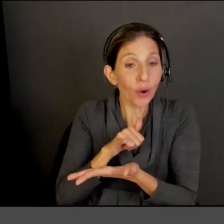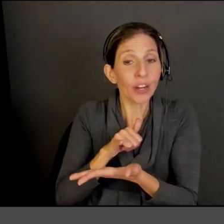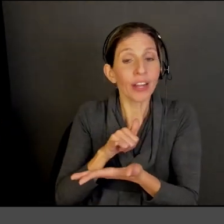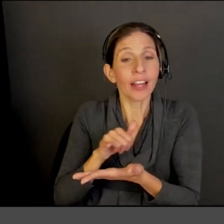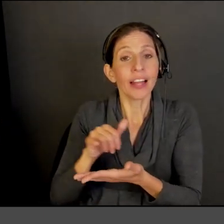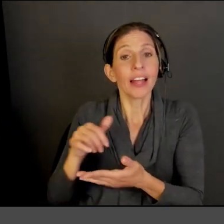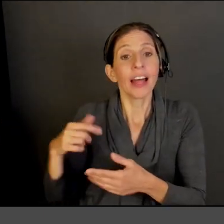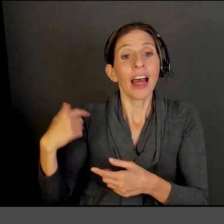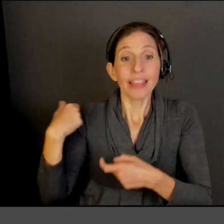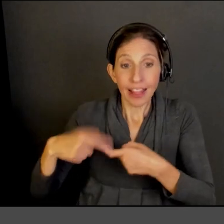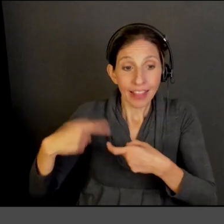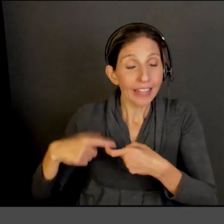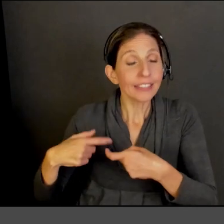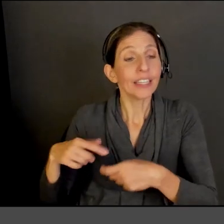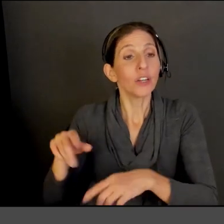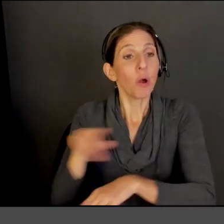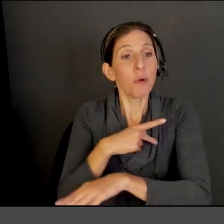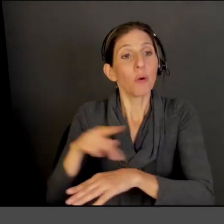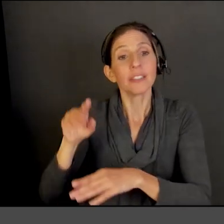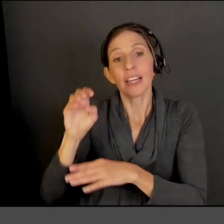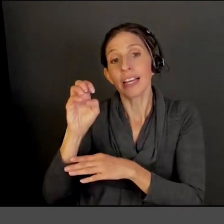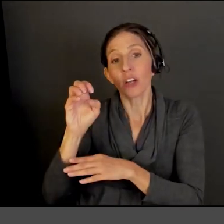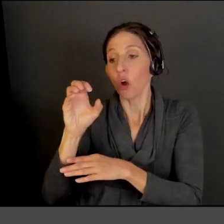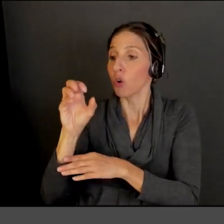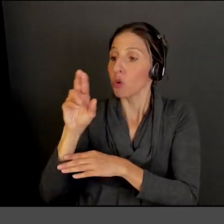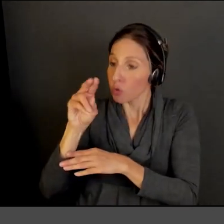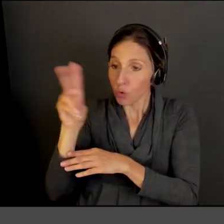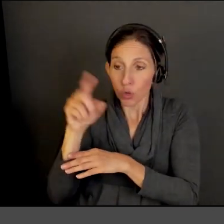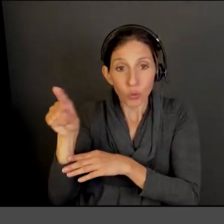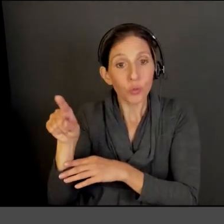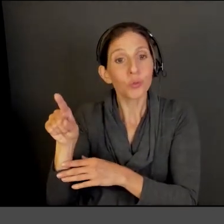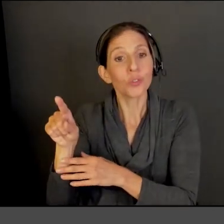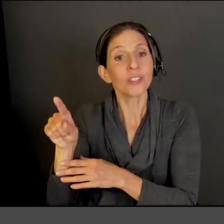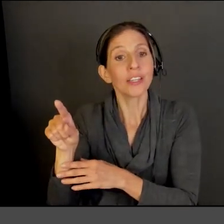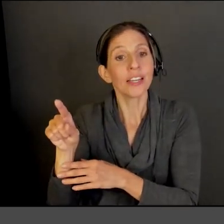AND, I FORGOT, TATO LAVIERA, MIGUEL ALGARÍN